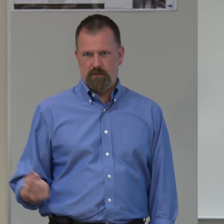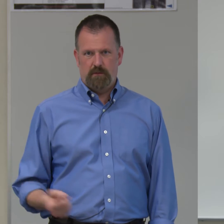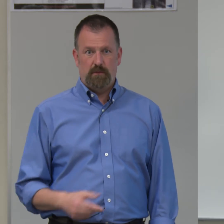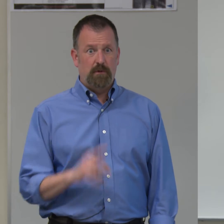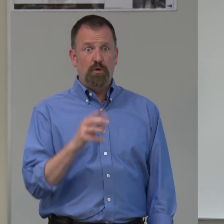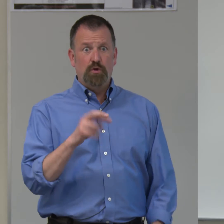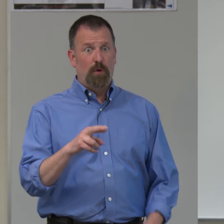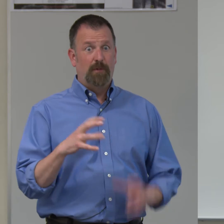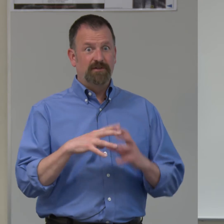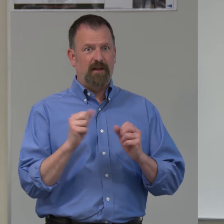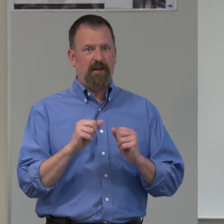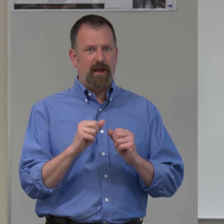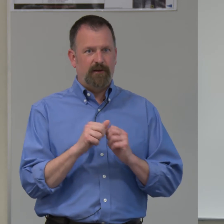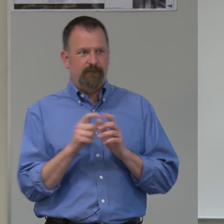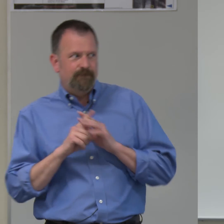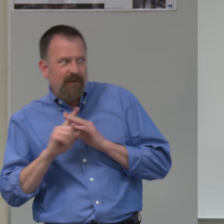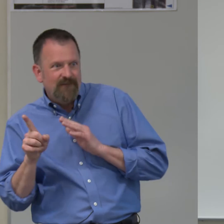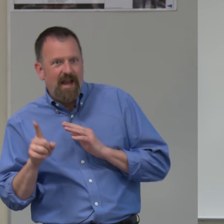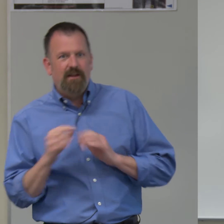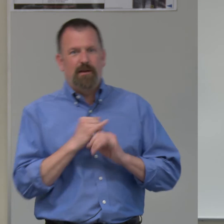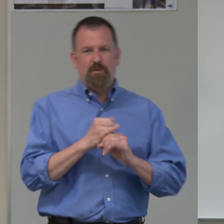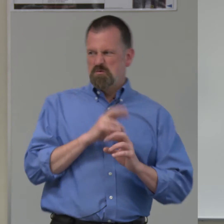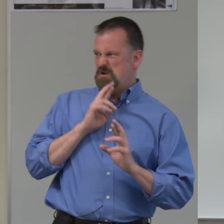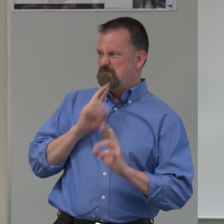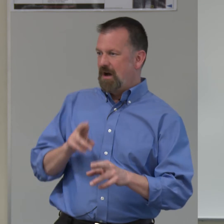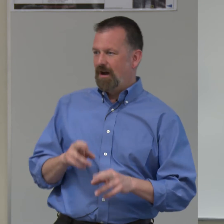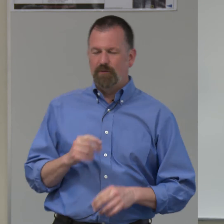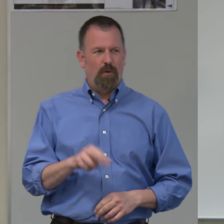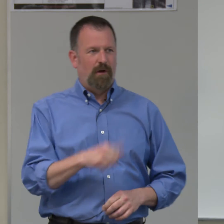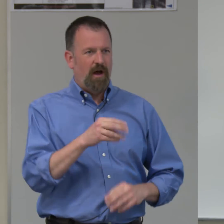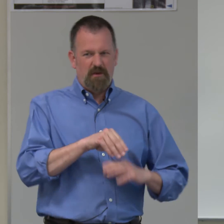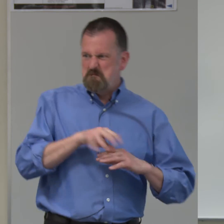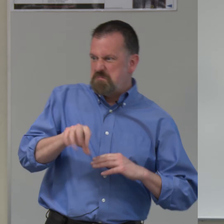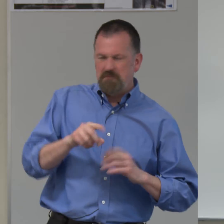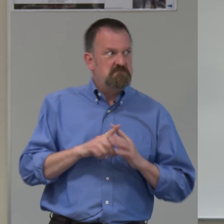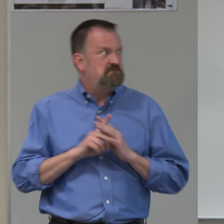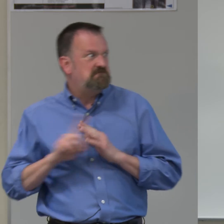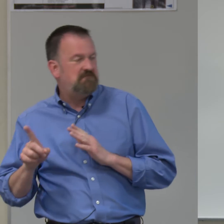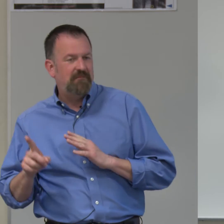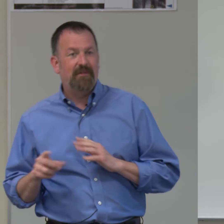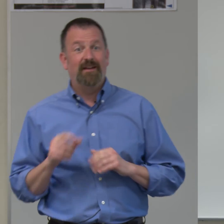that tumor cells can evade the immune response or other therapies, and combining them